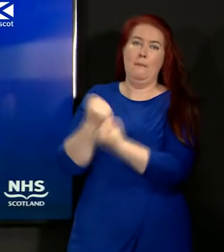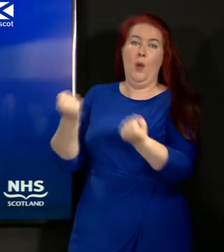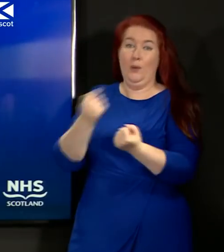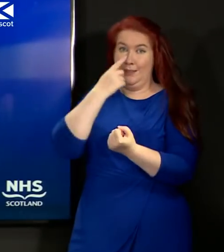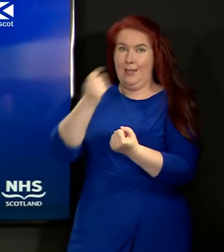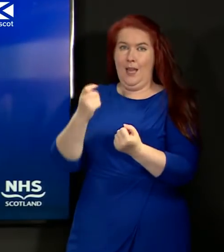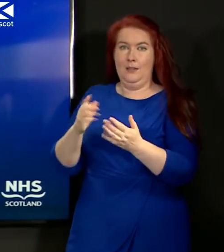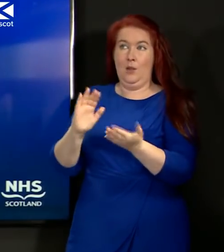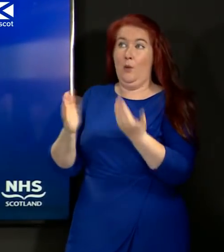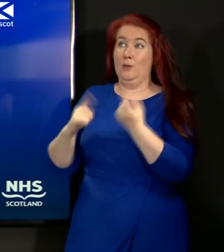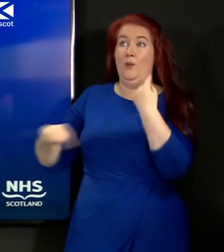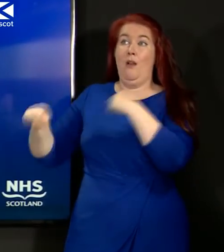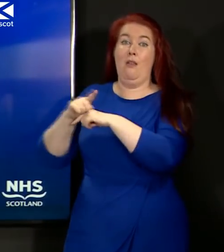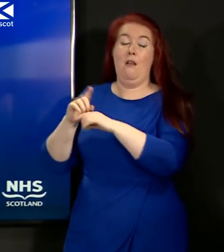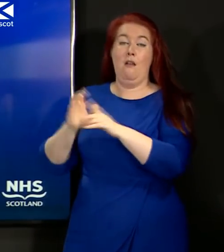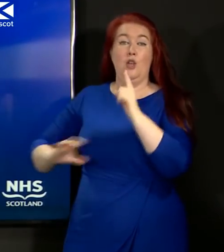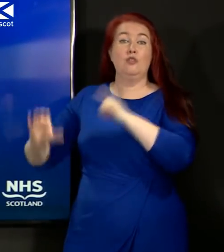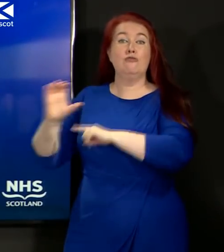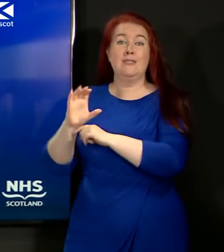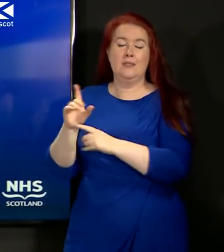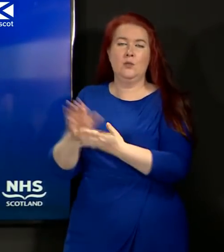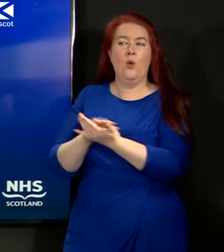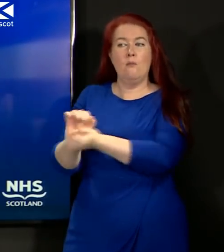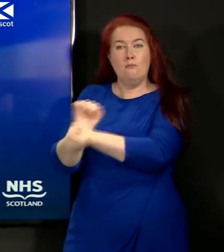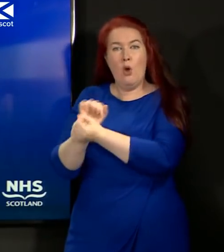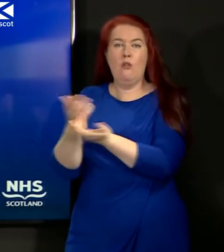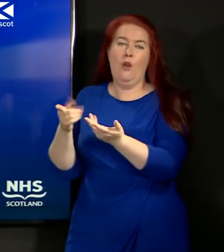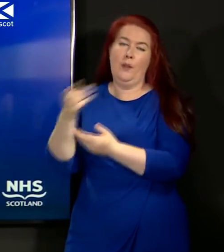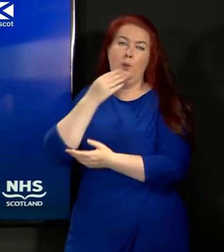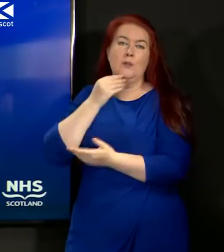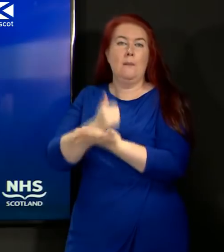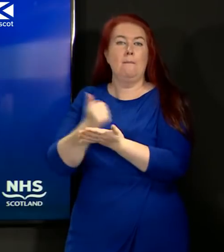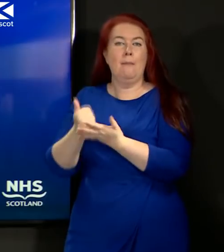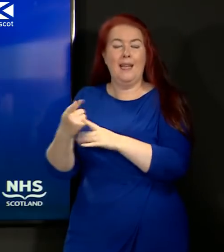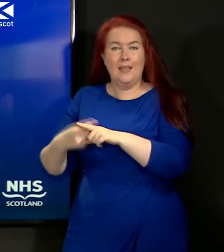of borrowing, or indeed using the Bank of England provision of quantitative easing to